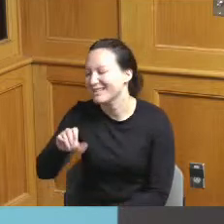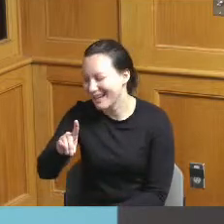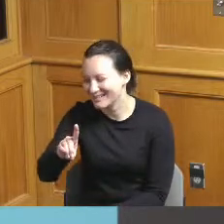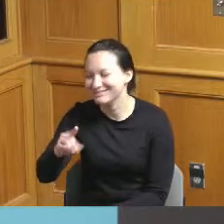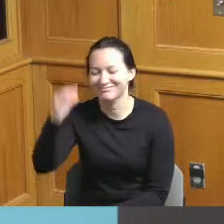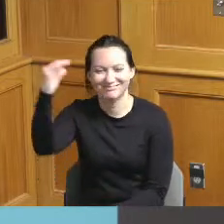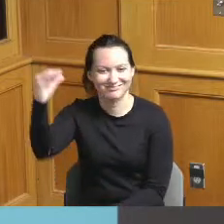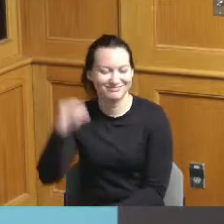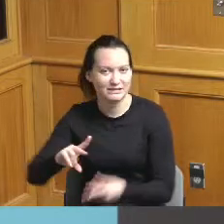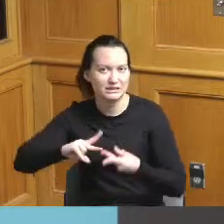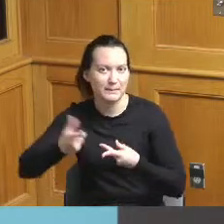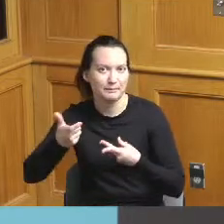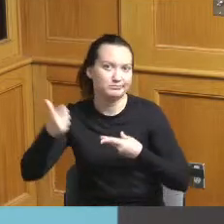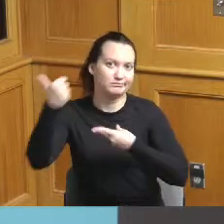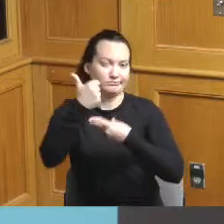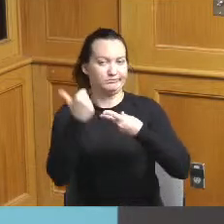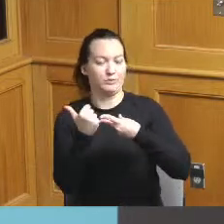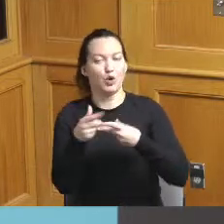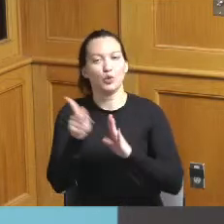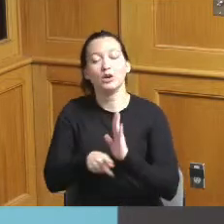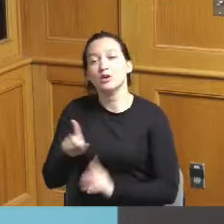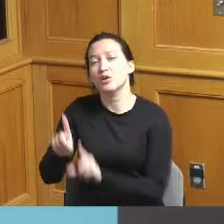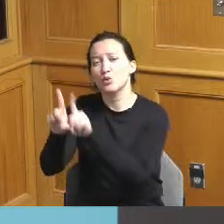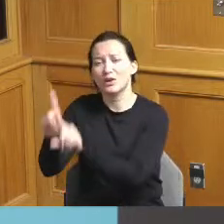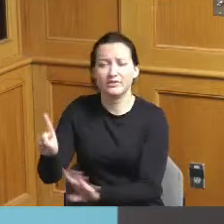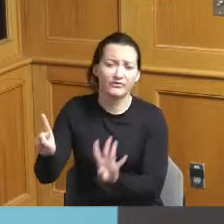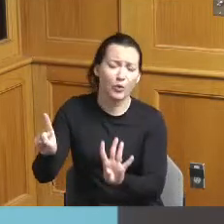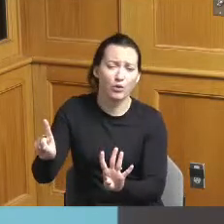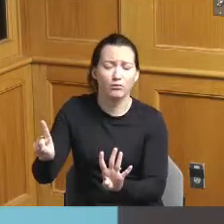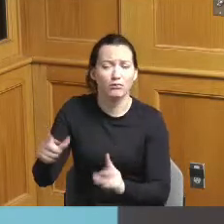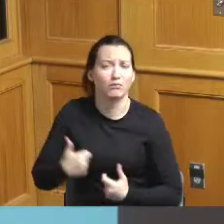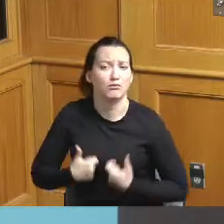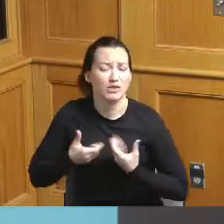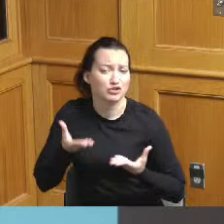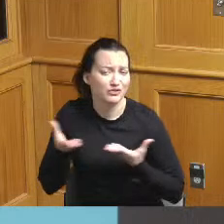second largest program at one in four residents served in Hamilton County